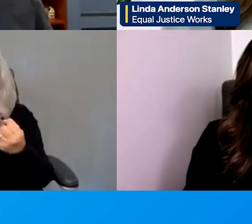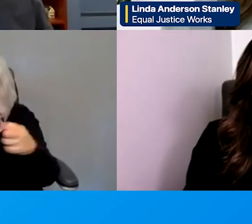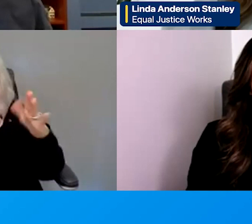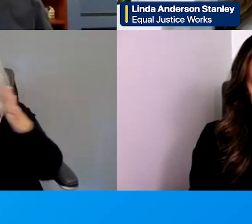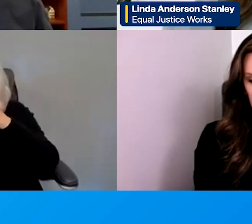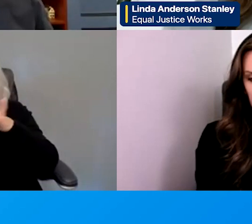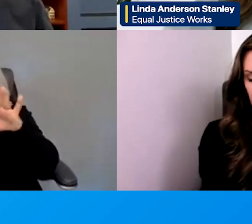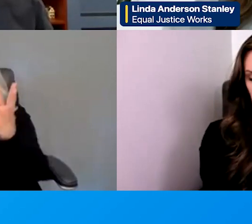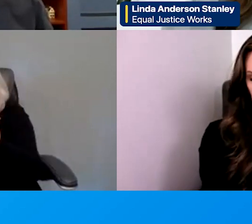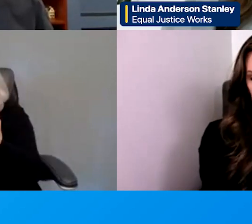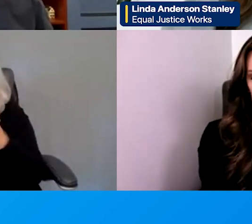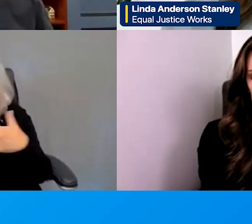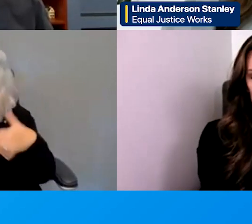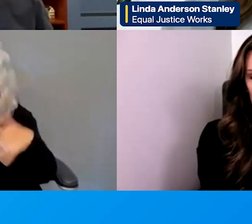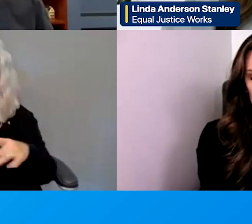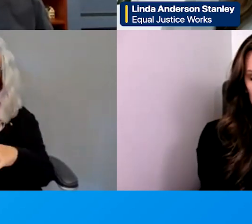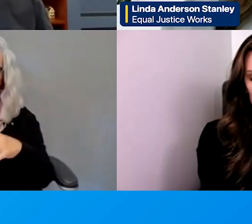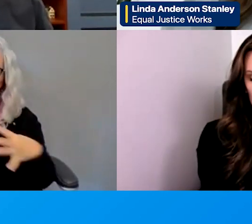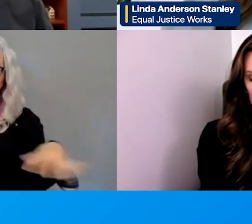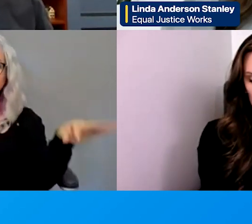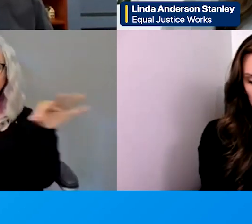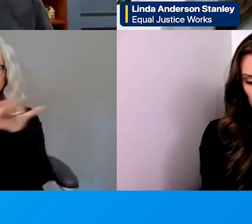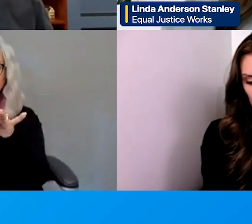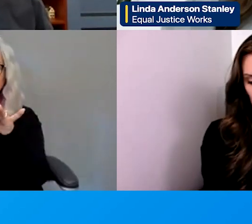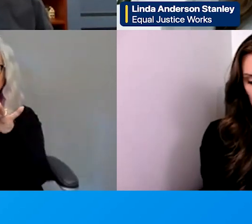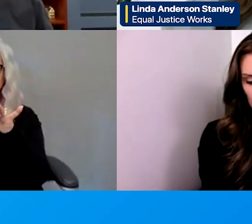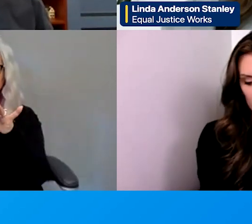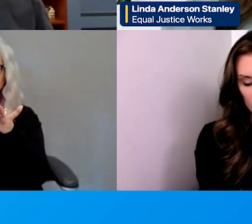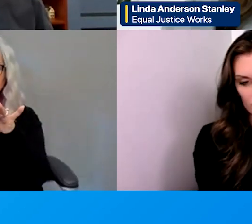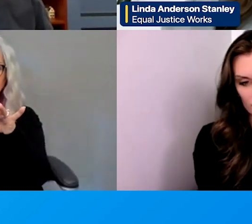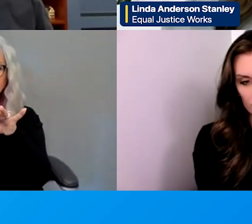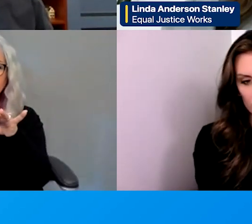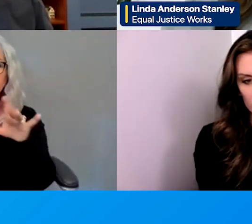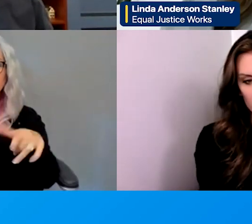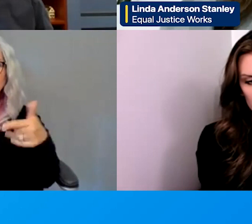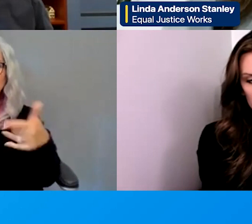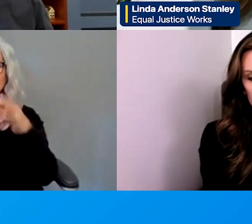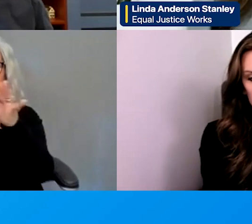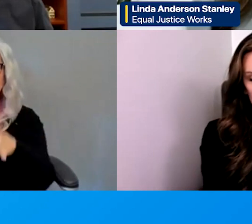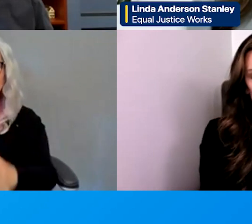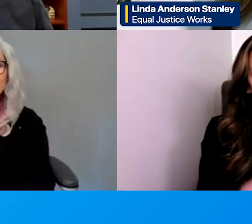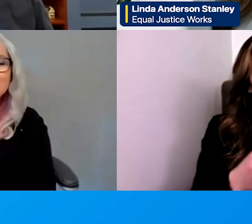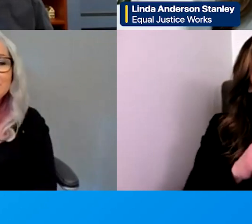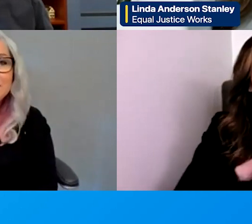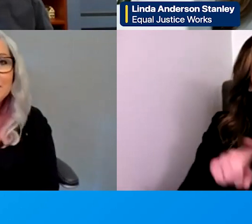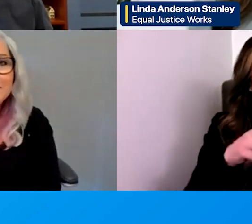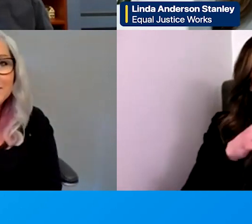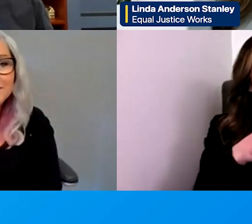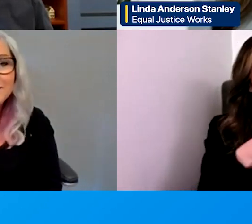incredibly useful. We have been able, for example, to change many of the guidelines that were also called for